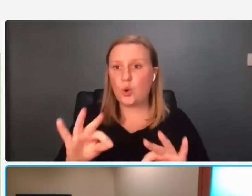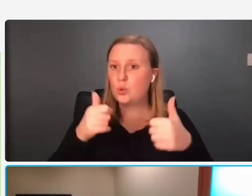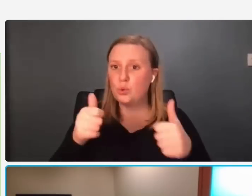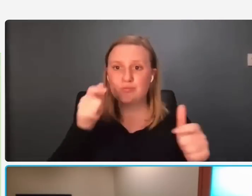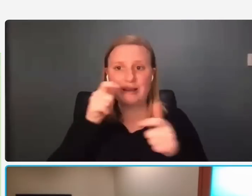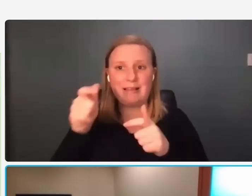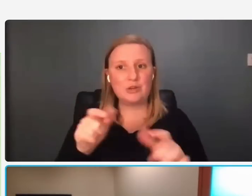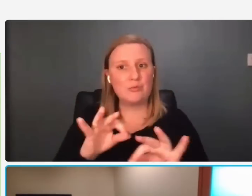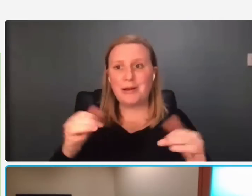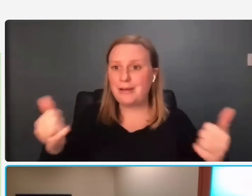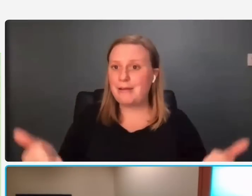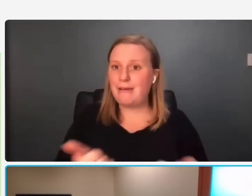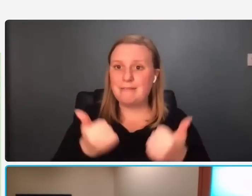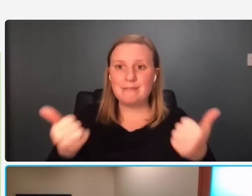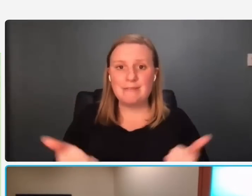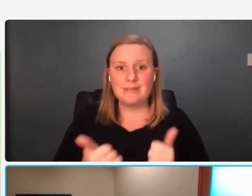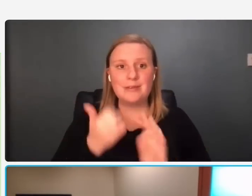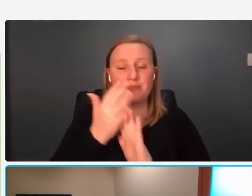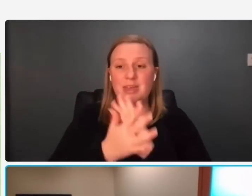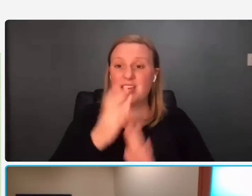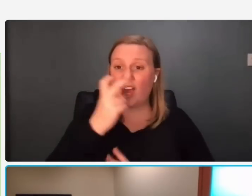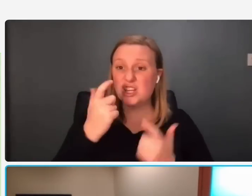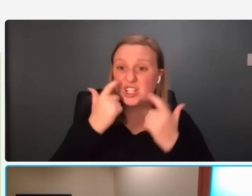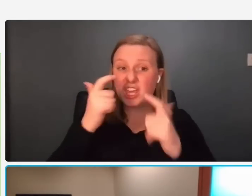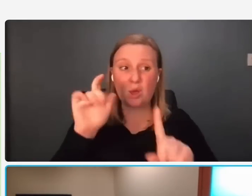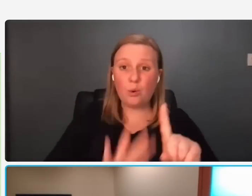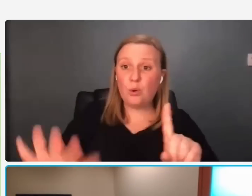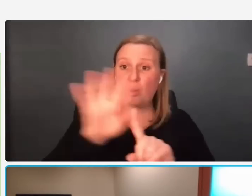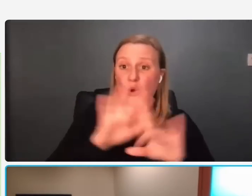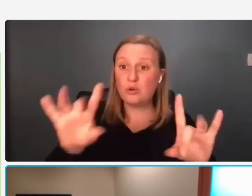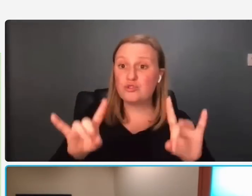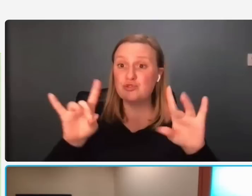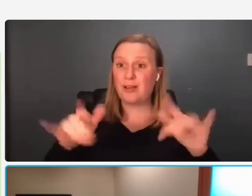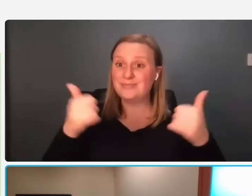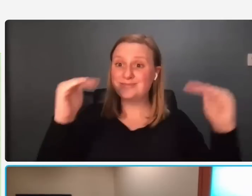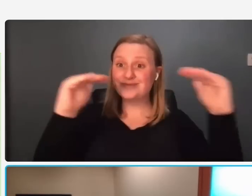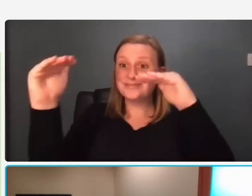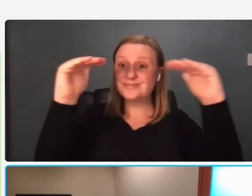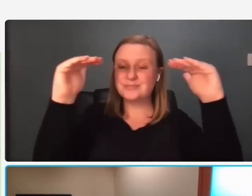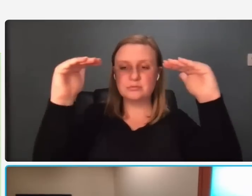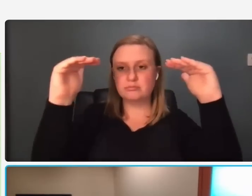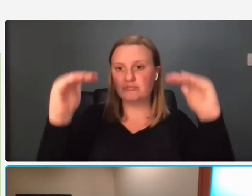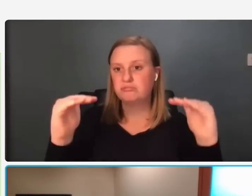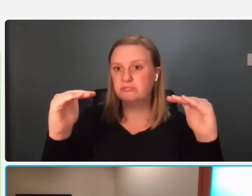of substandard care in Australia's aged care system. But as many of you would be aware regulation is one of